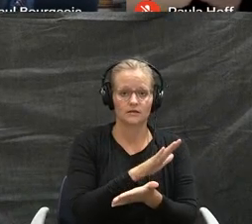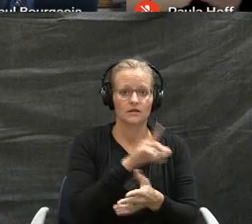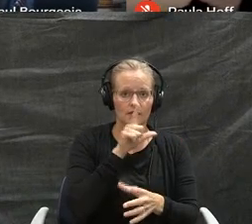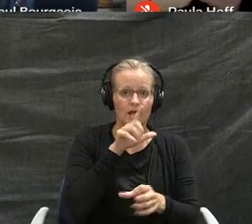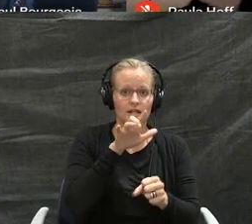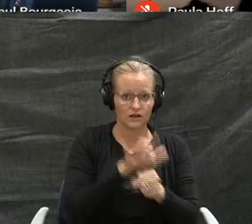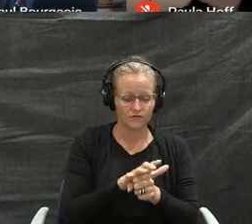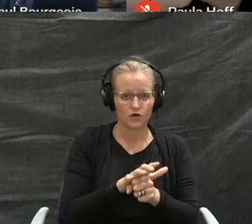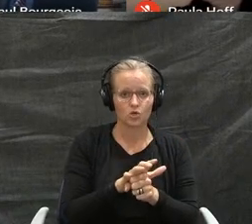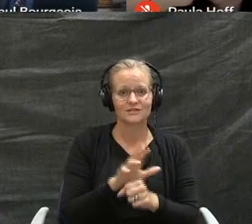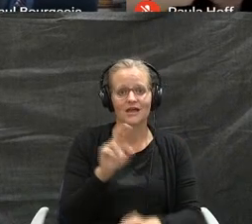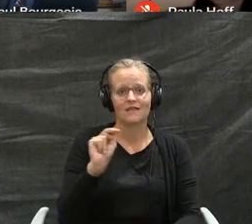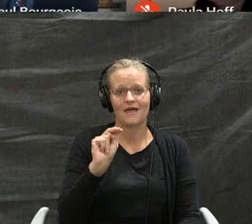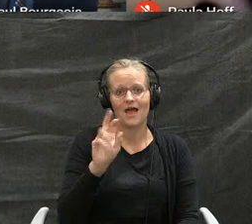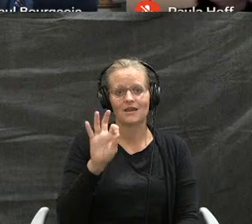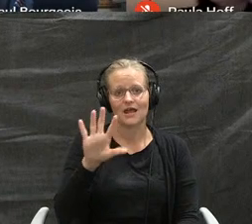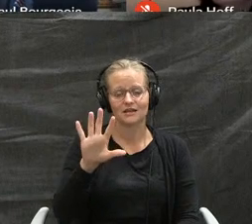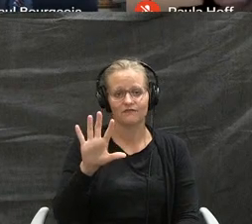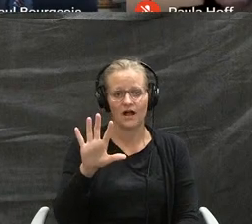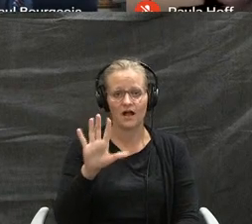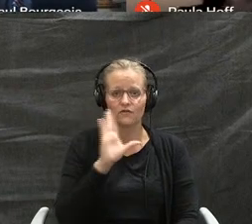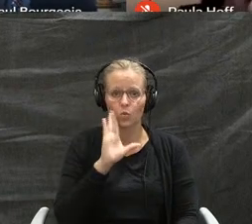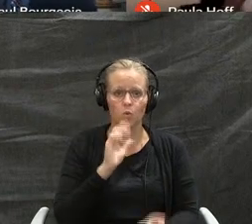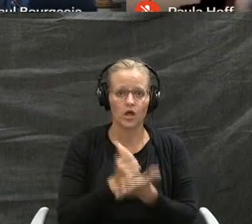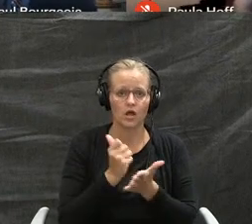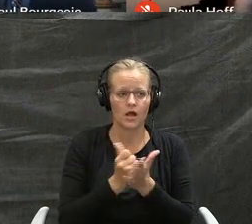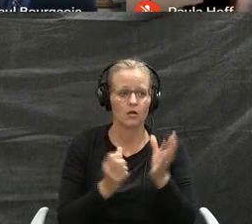communicator disposable masks for special education. First